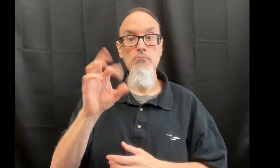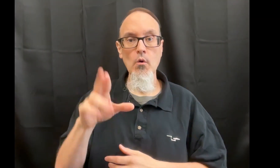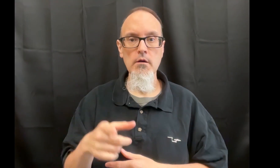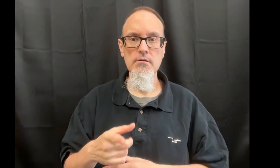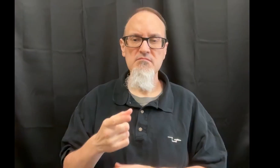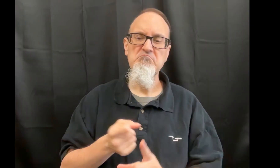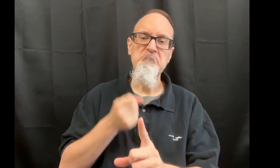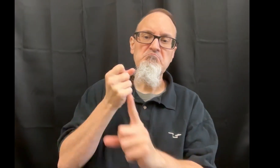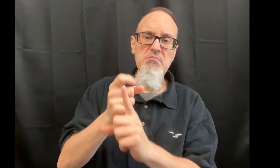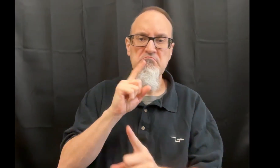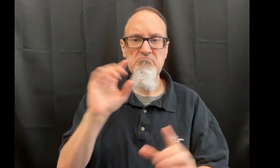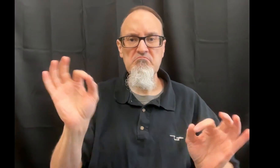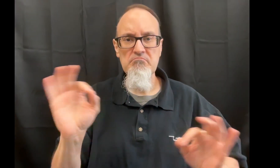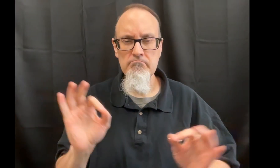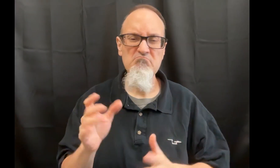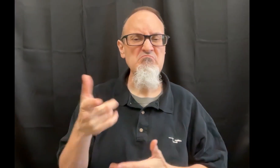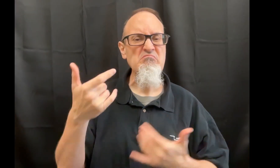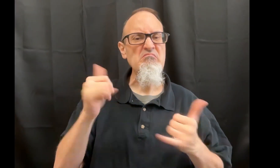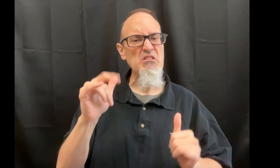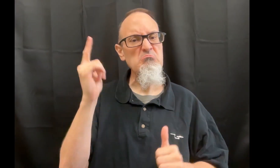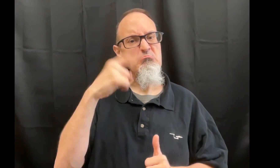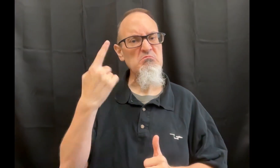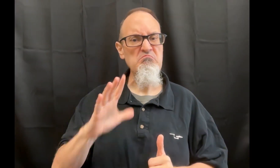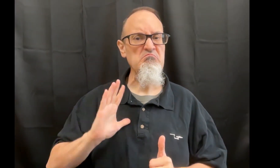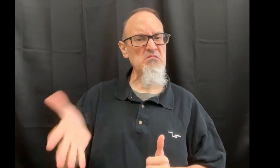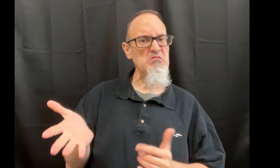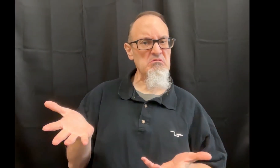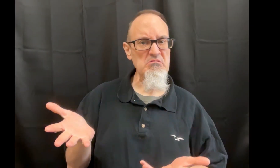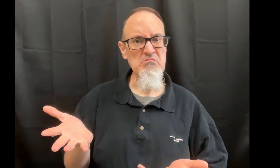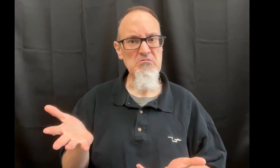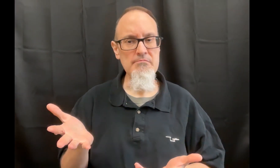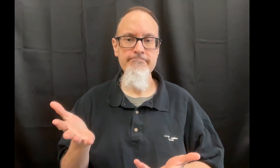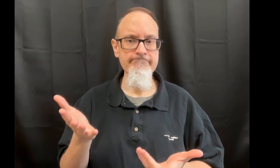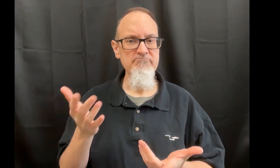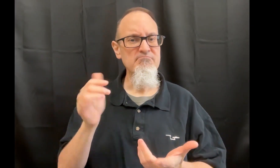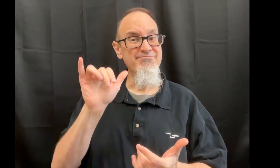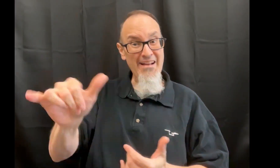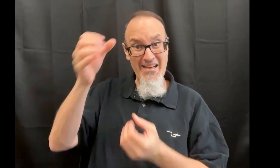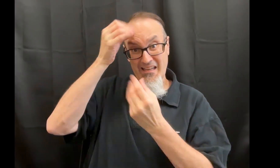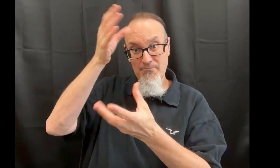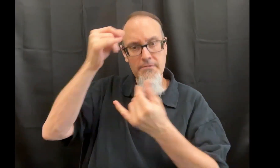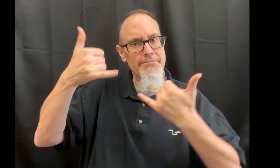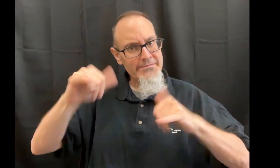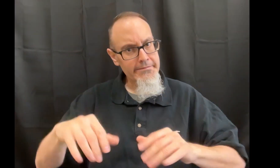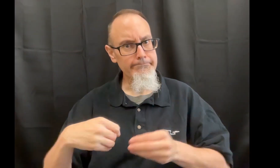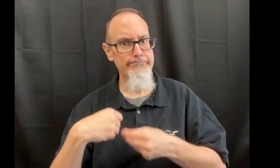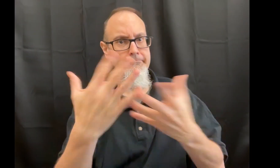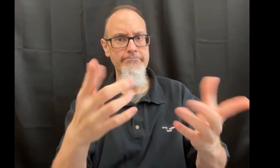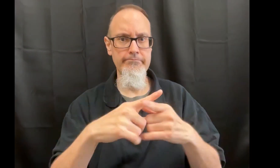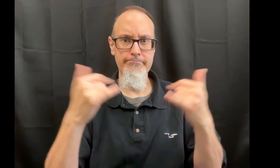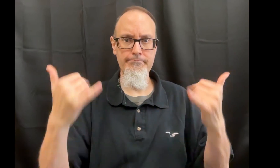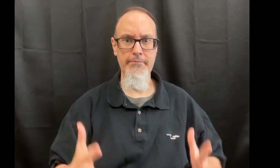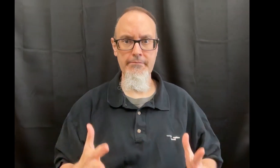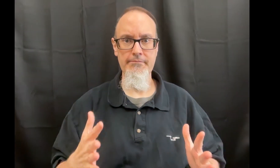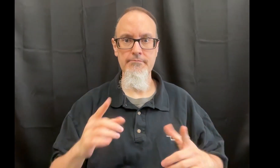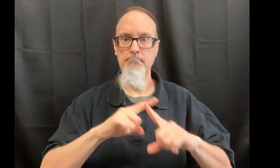Or “the hit was minor, the enemy still looks fine.” That information is still conveyed to the player,